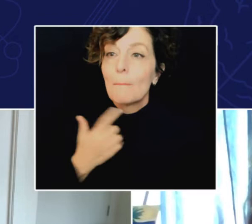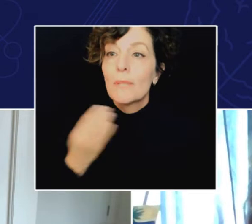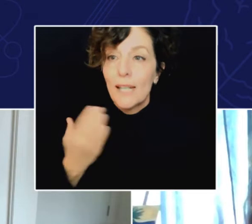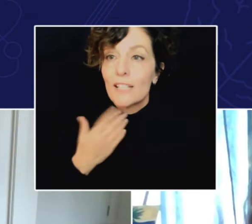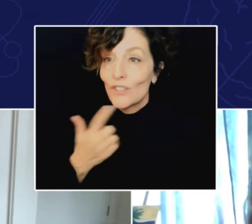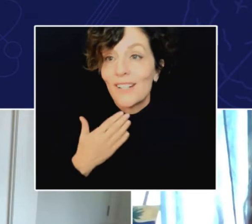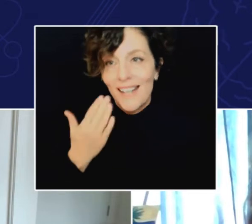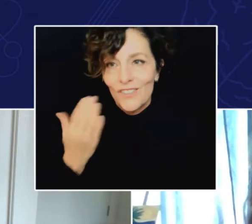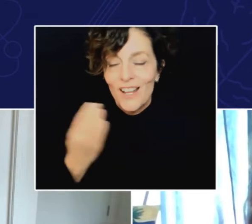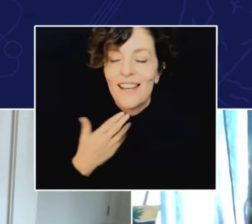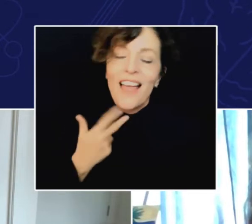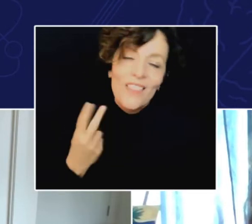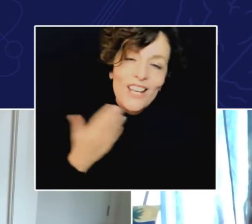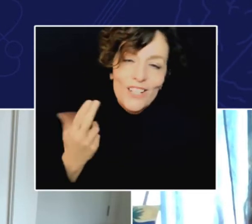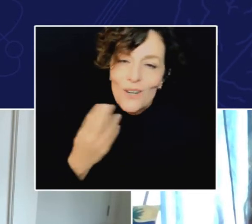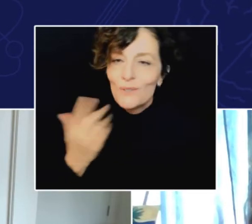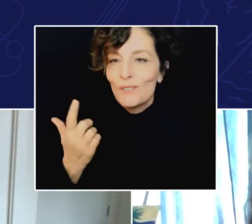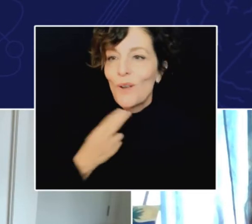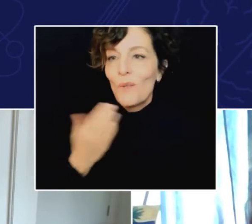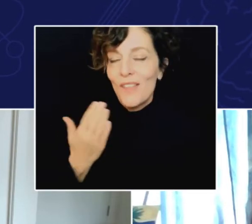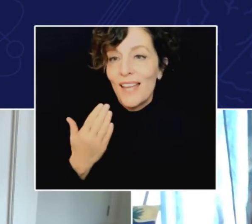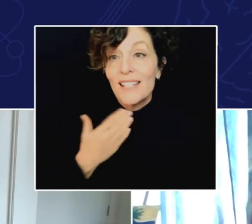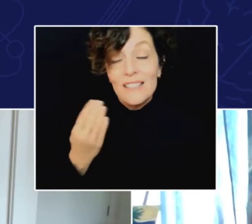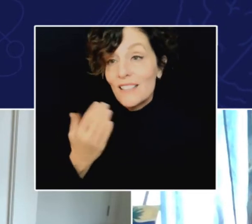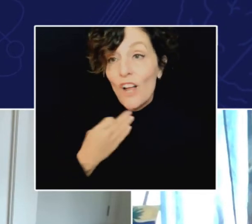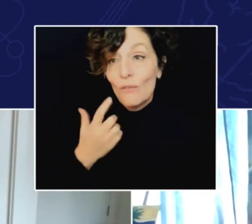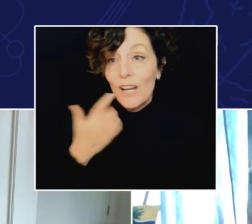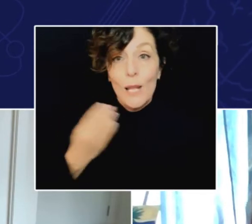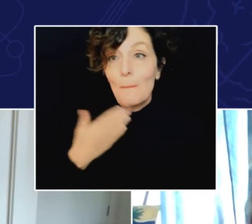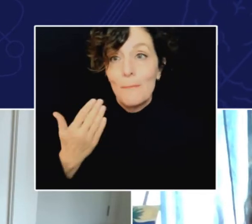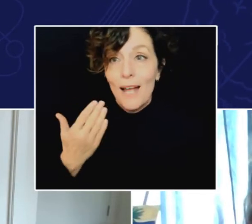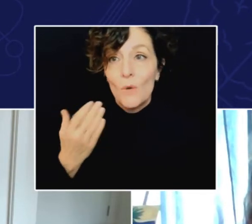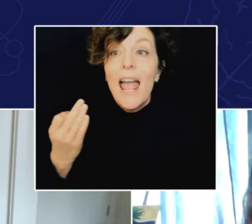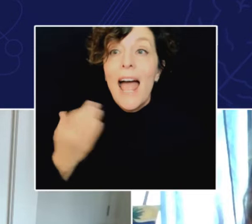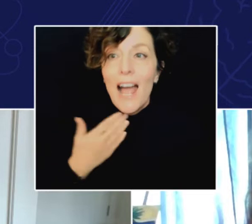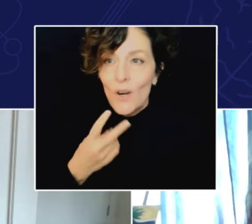And I think that goes to show that it's not really about how you